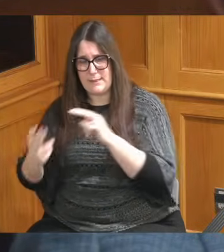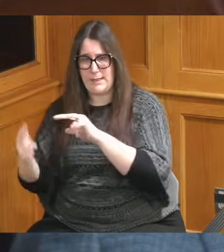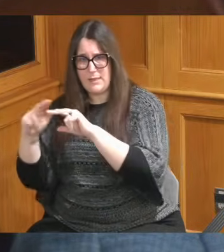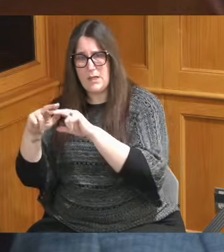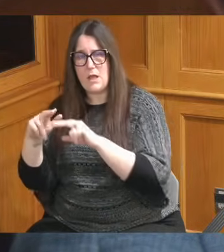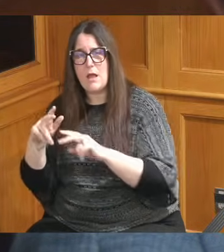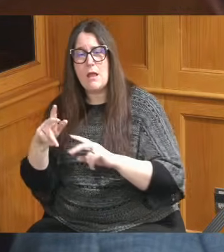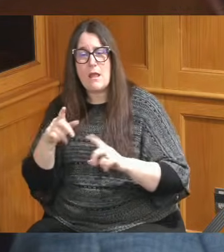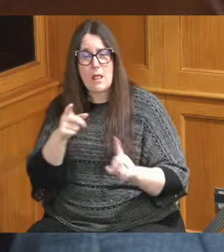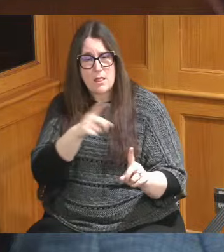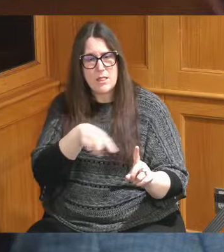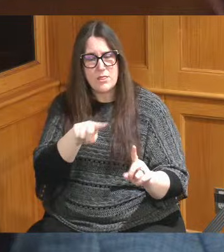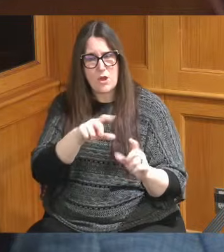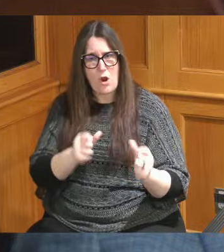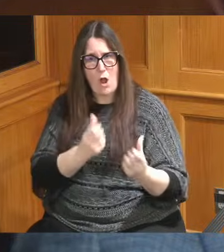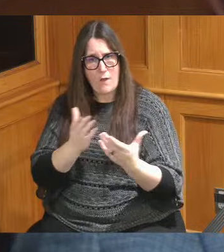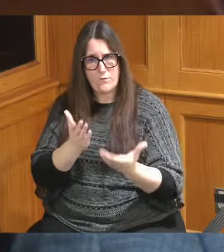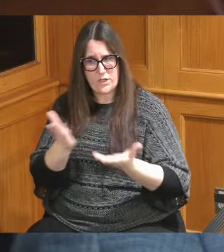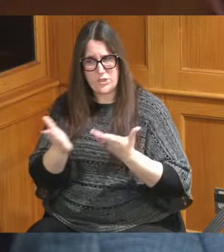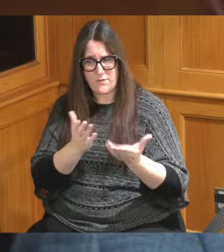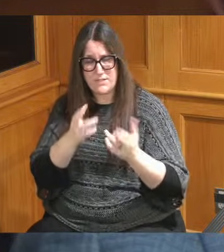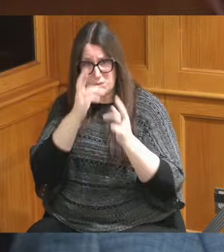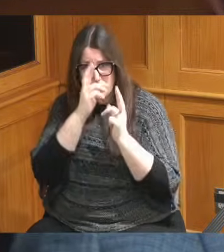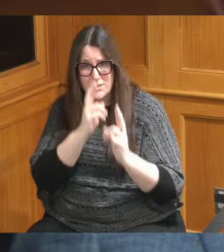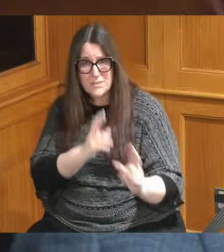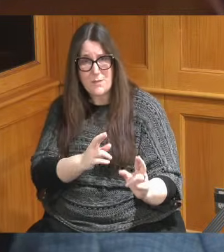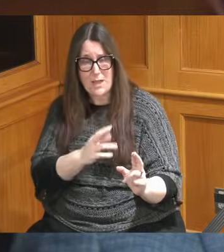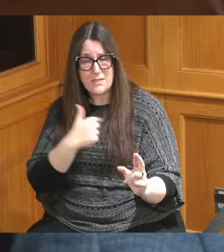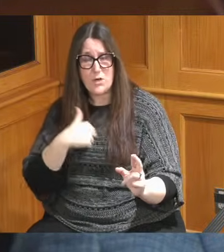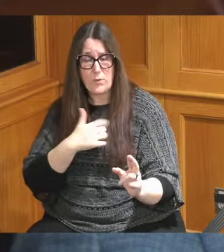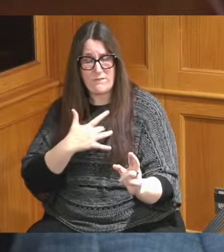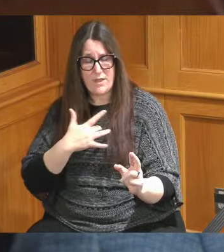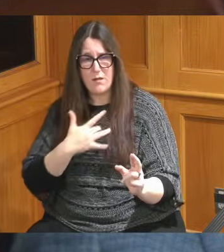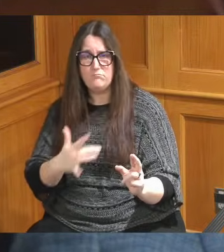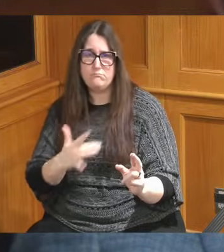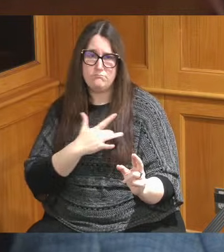these services that are well respected and we're grateful that they're willing to do this work to